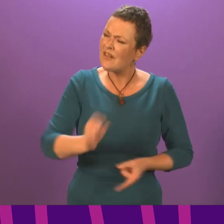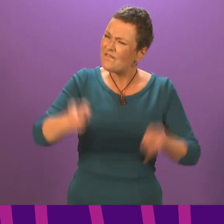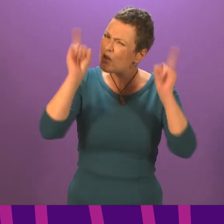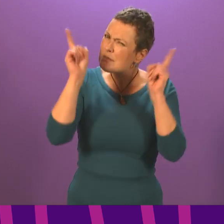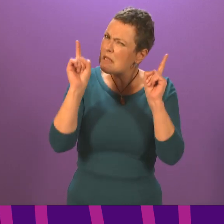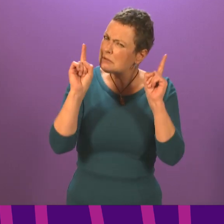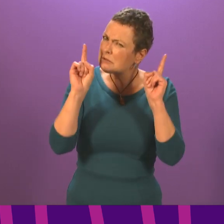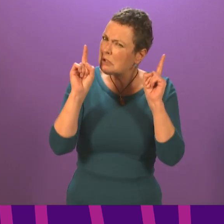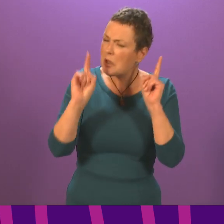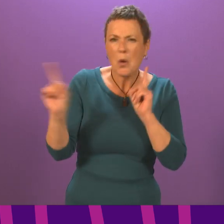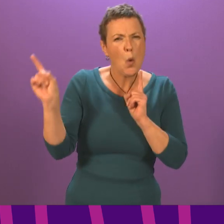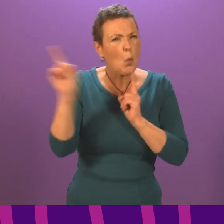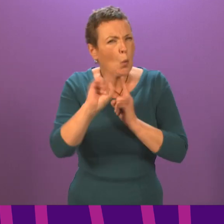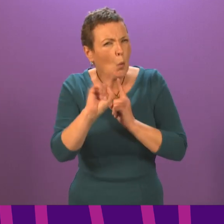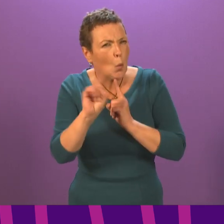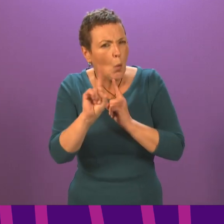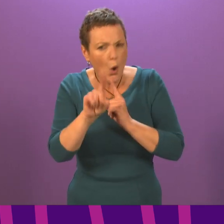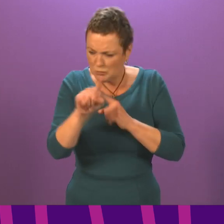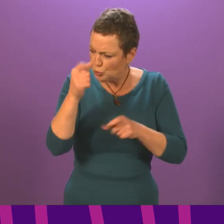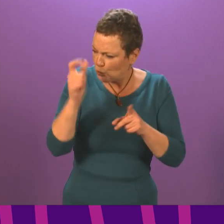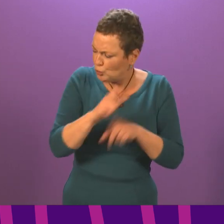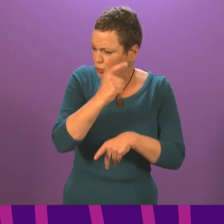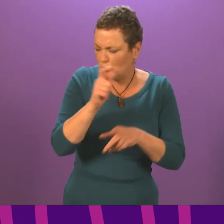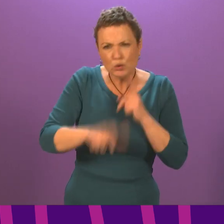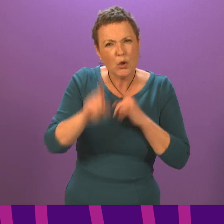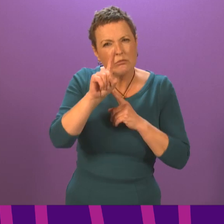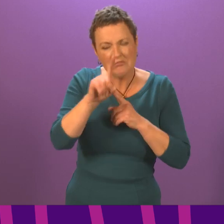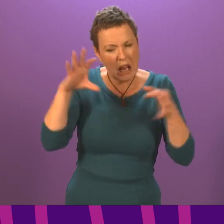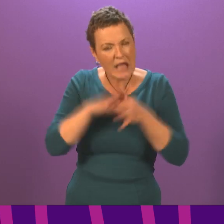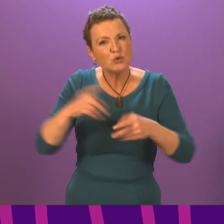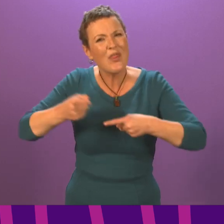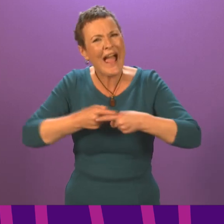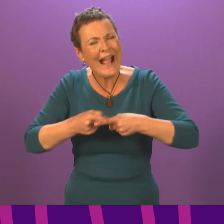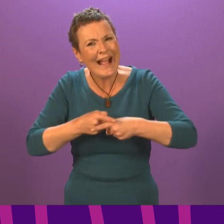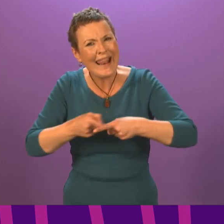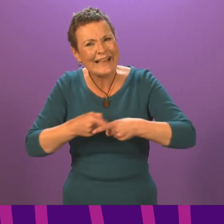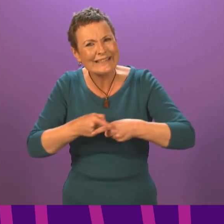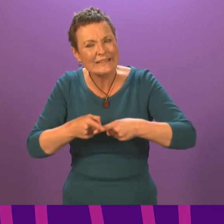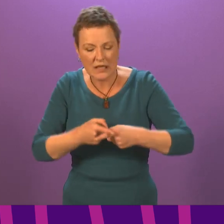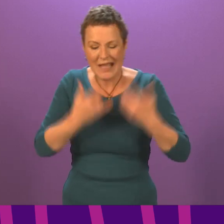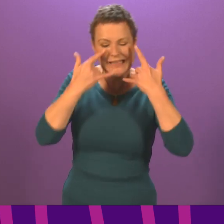made of test to release for travel schemes, such as the one that is being adopted in England? Does the Government intend to adopt such a scheme here in Scotland?